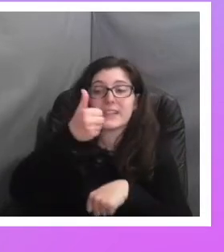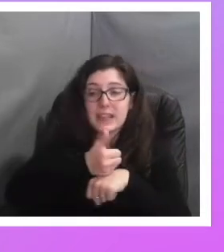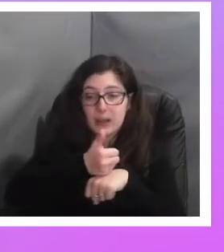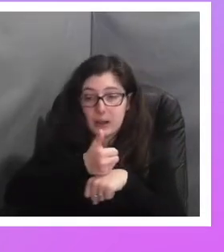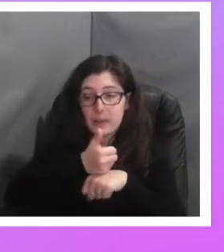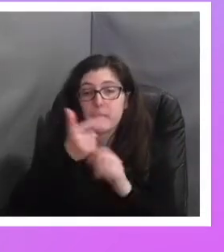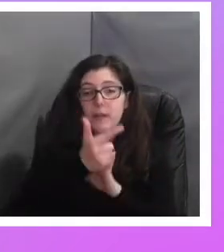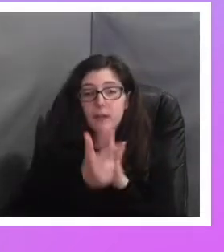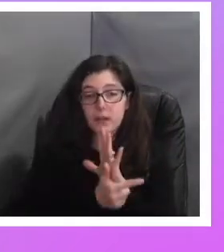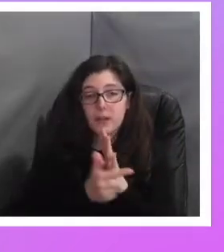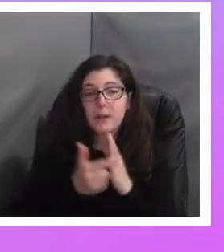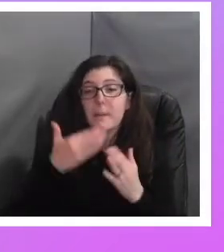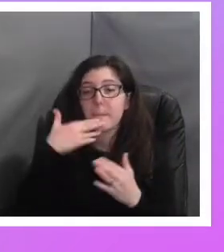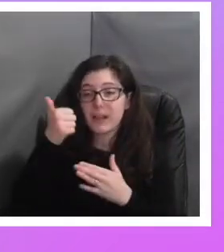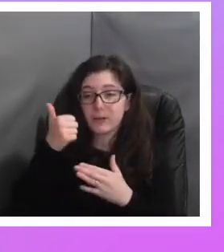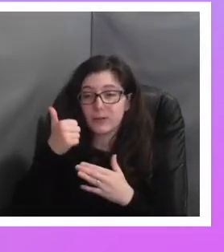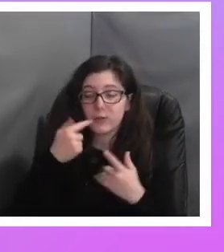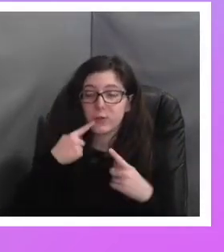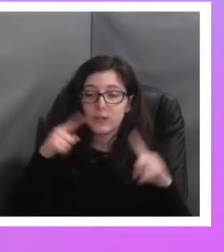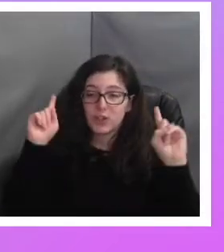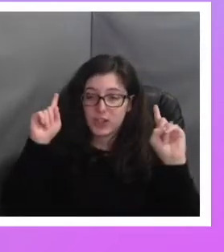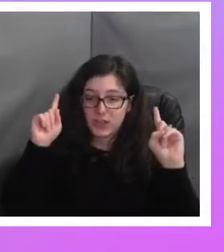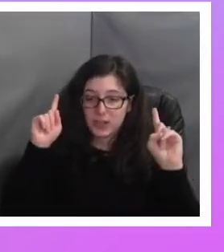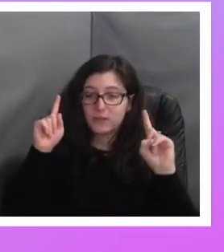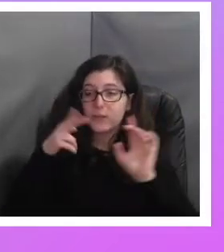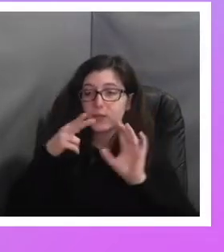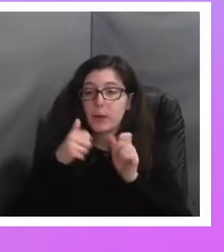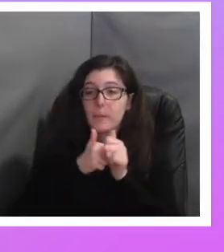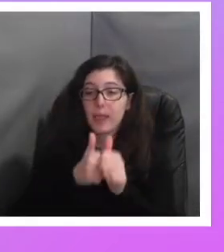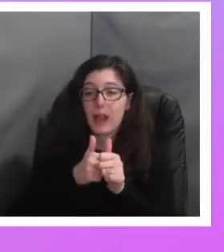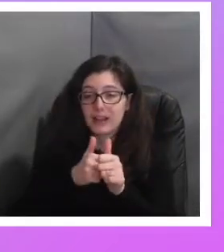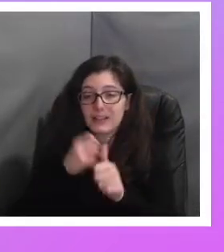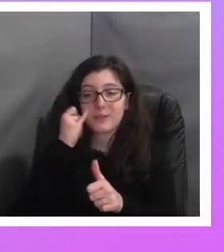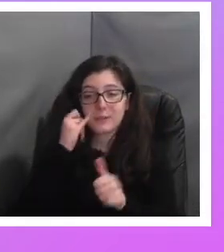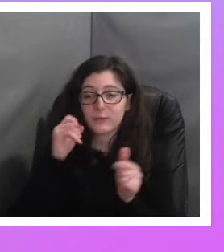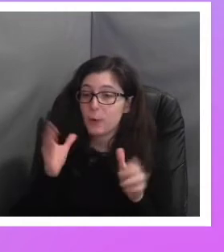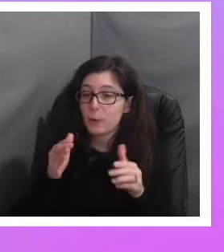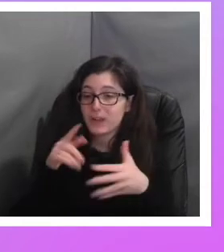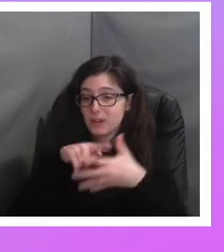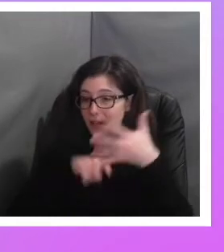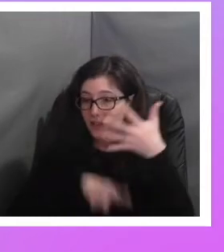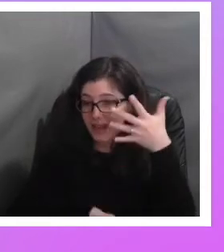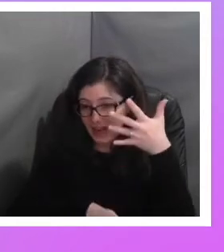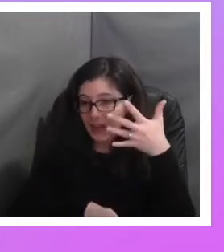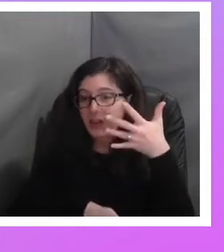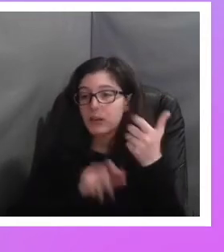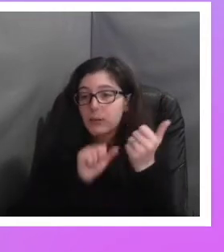if you focus on these eight buckets of approaches to accessibility.